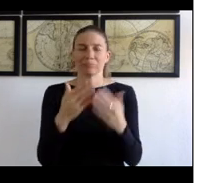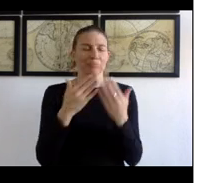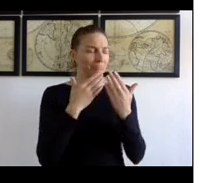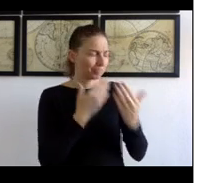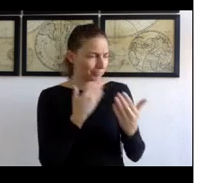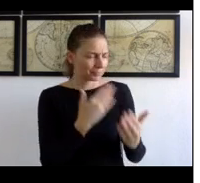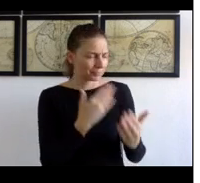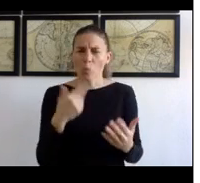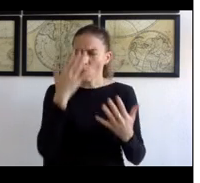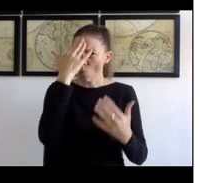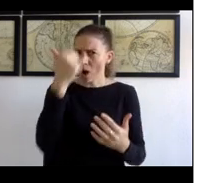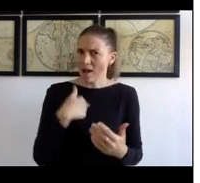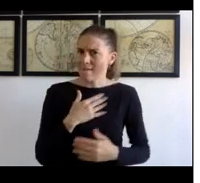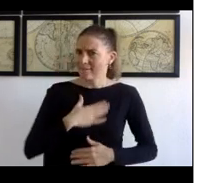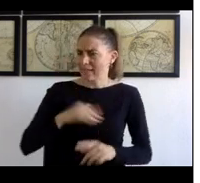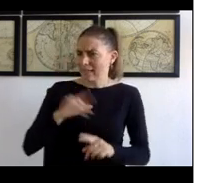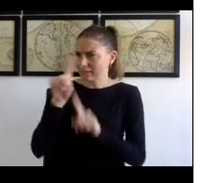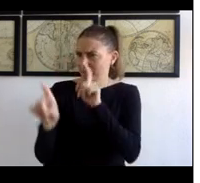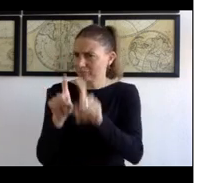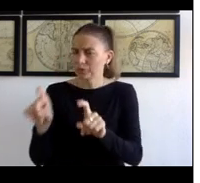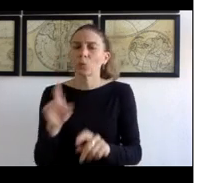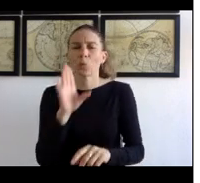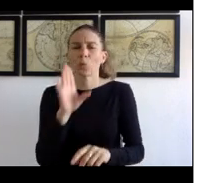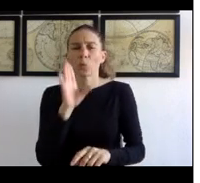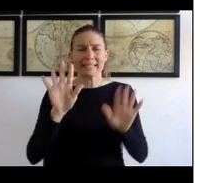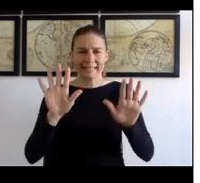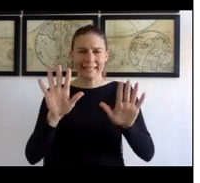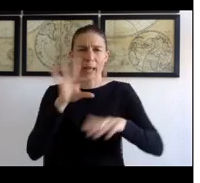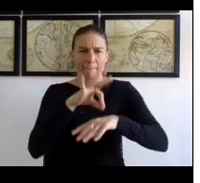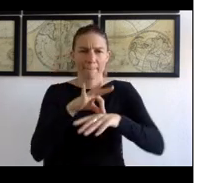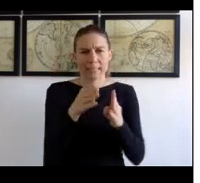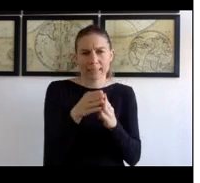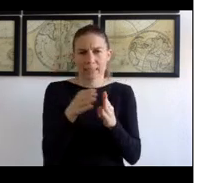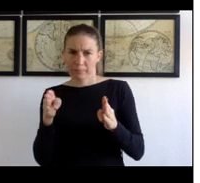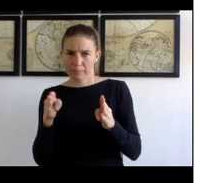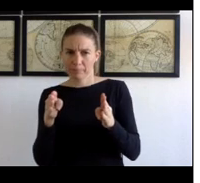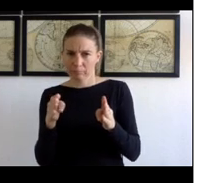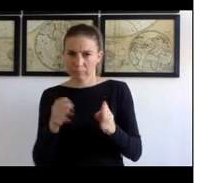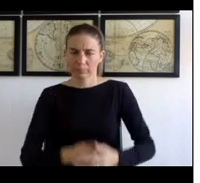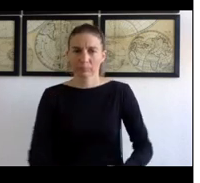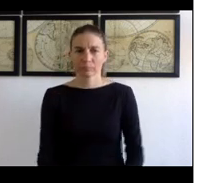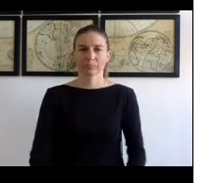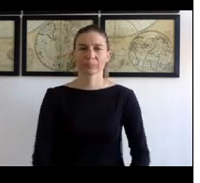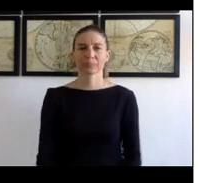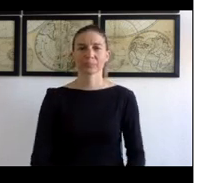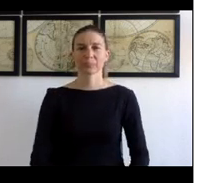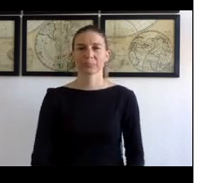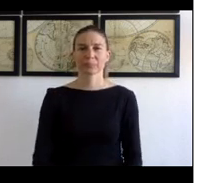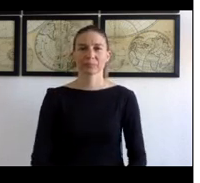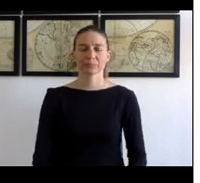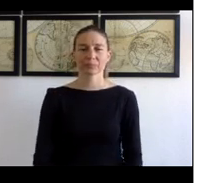We'll run ten minutes over the hour. And I'll pick two or three questions.